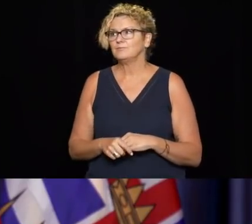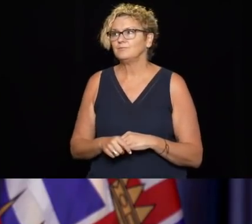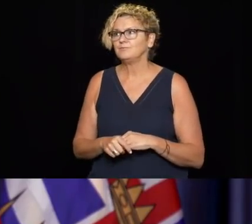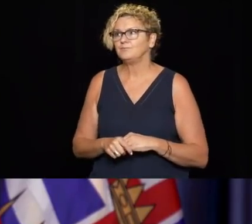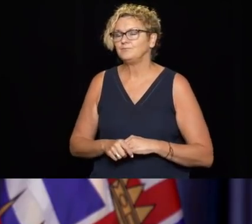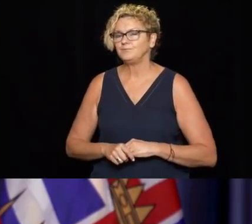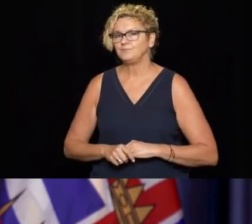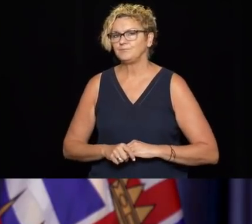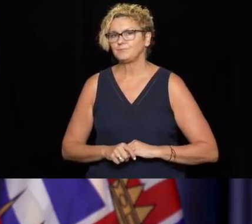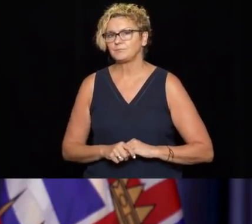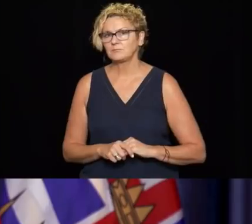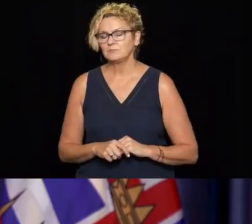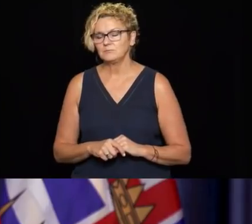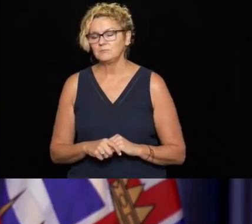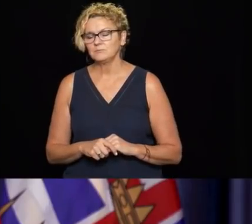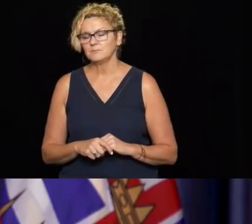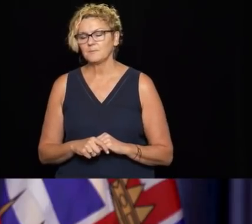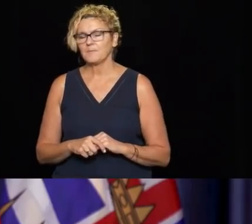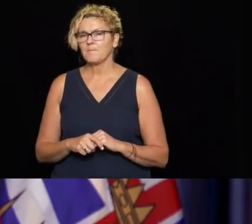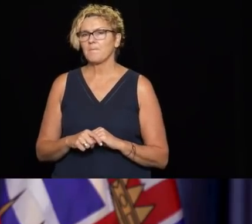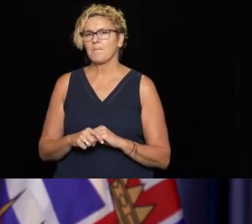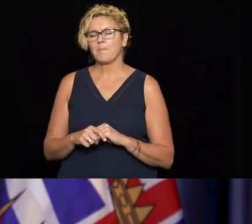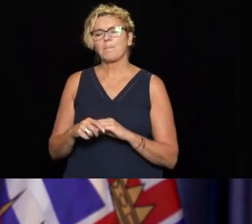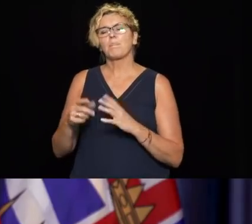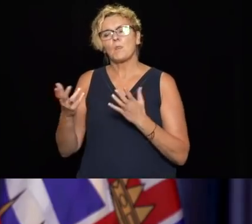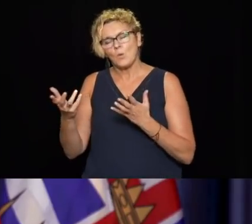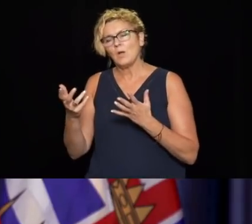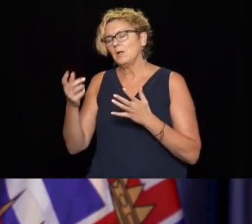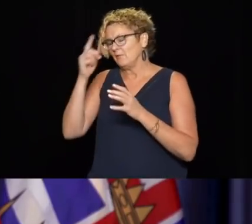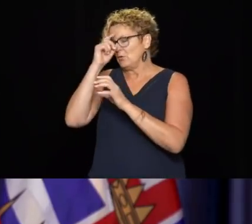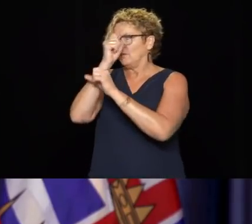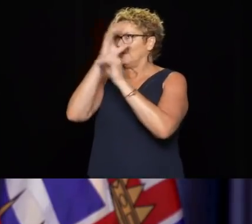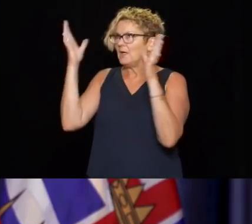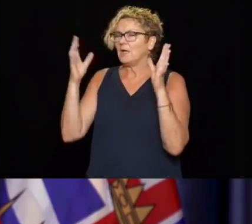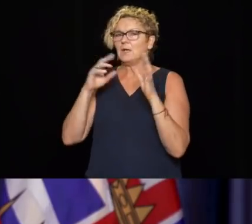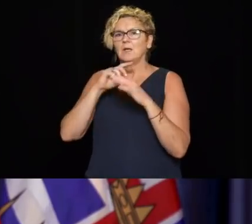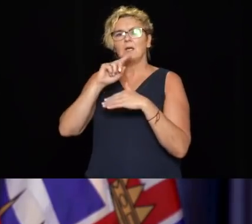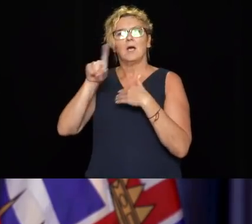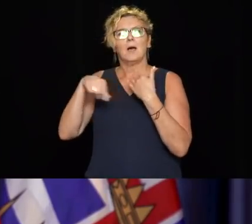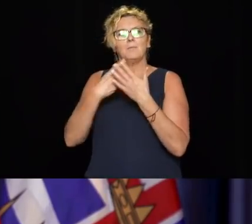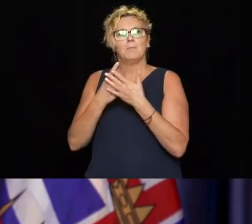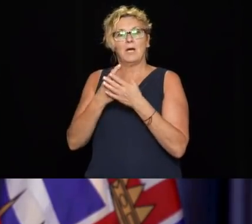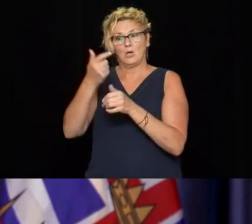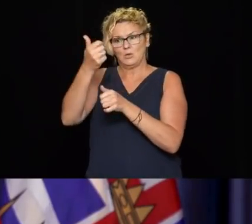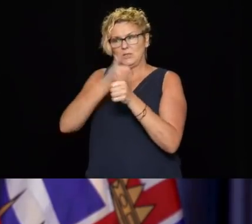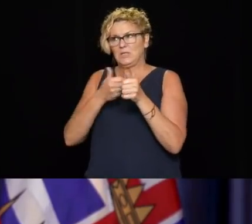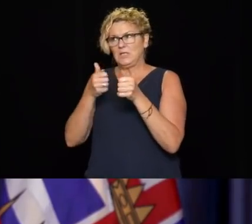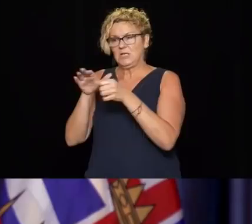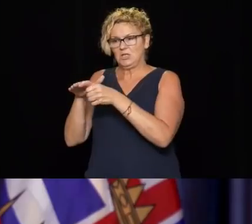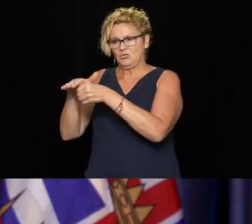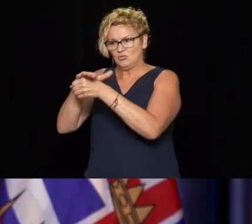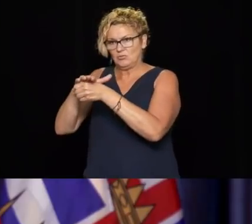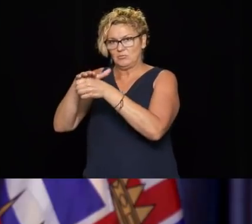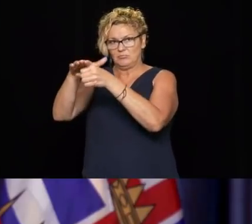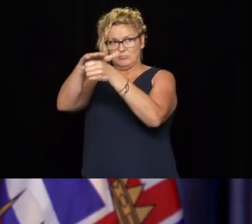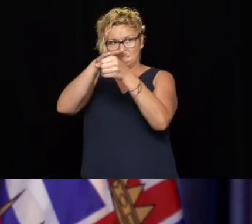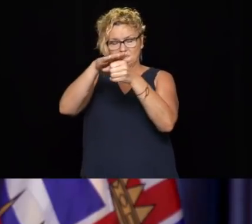What we are saying in terms of our push hospitalization is that should there be a region issues around